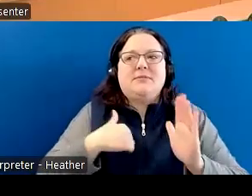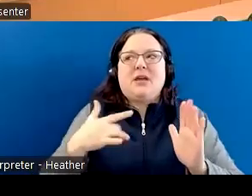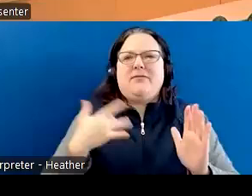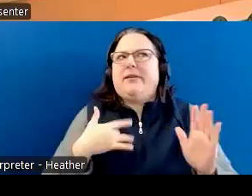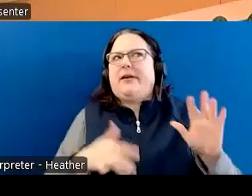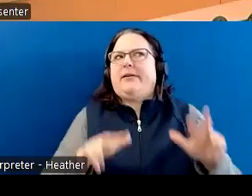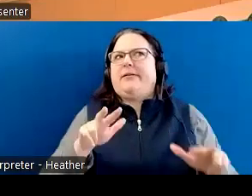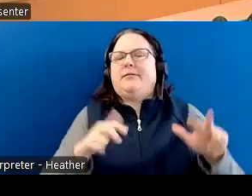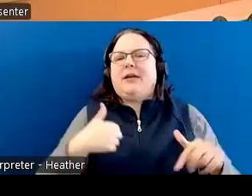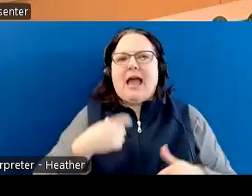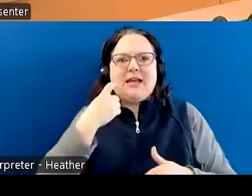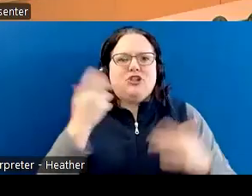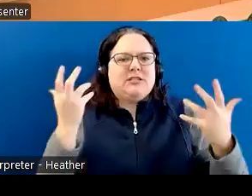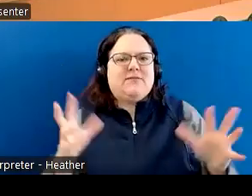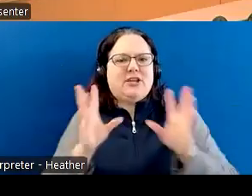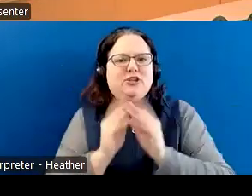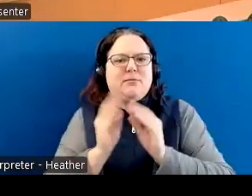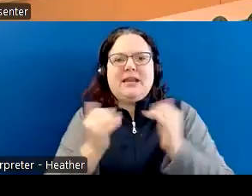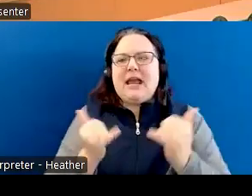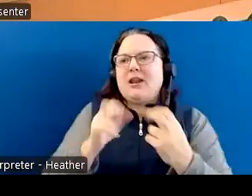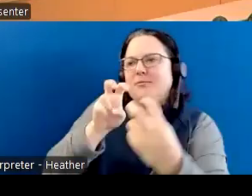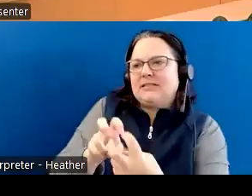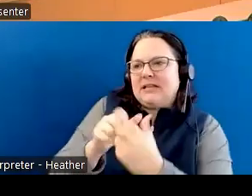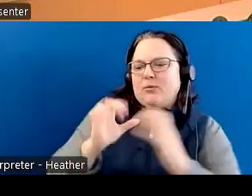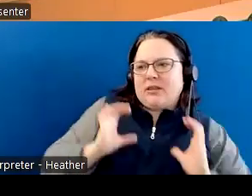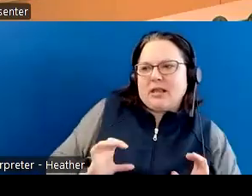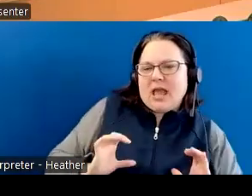out of a meeting with the counselor and now I'm sitting down with my client and you know we are